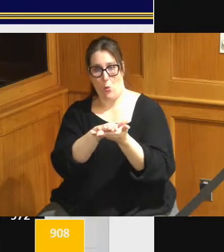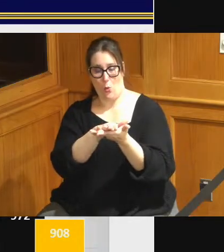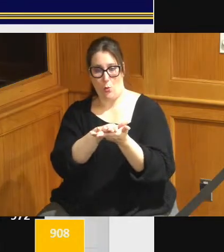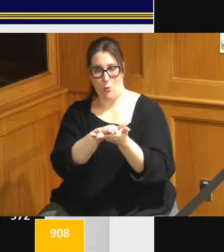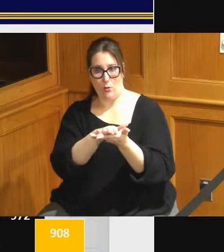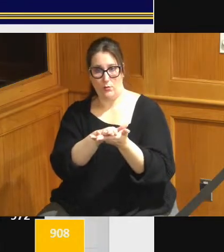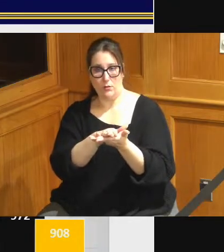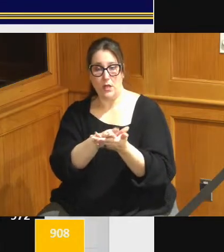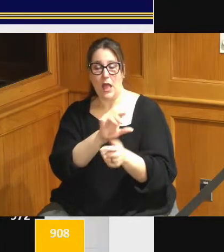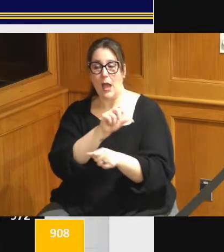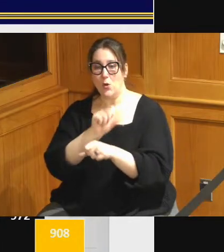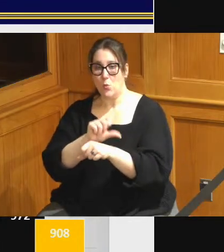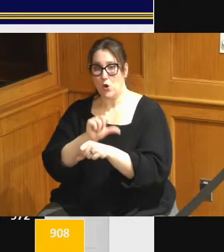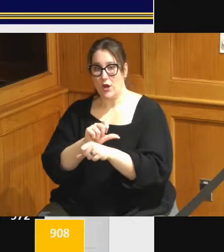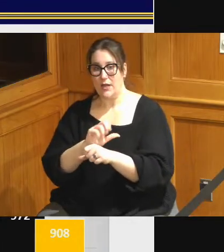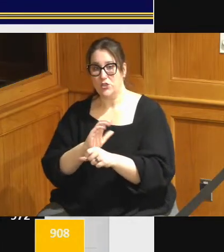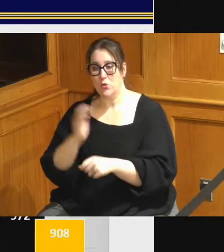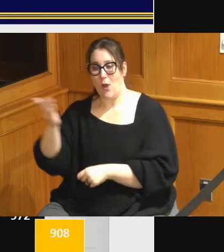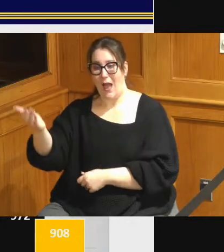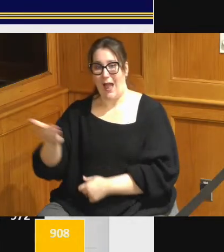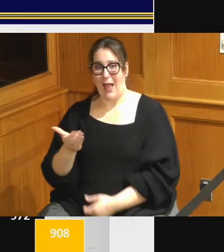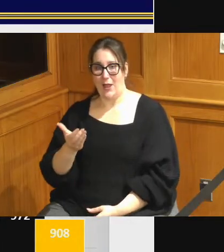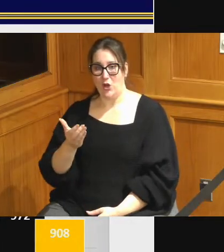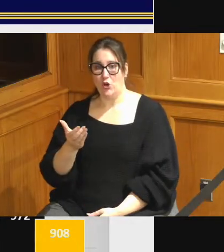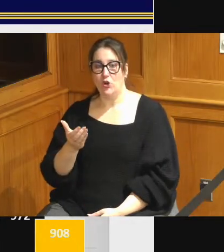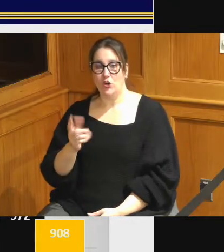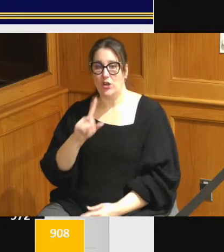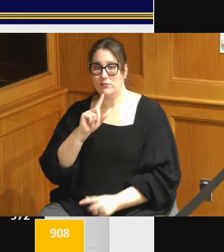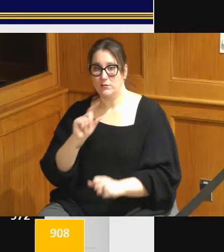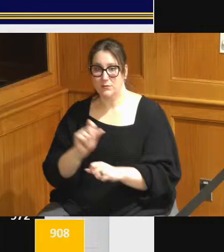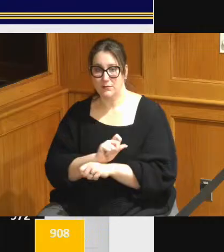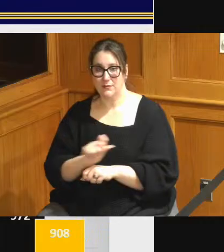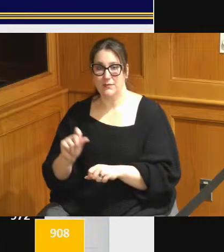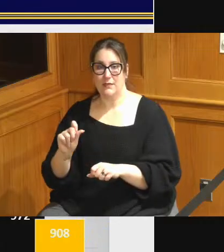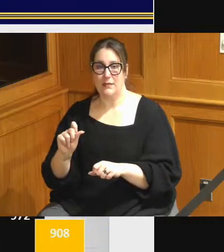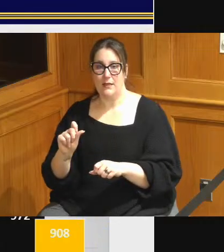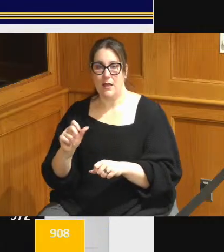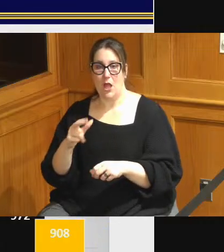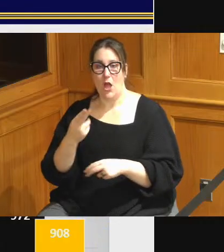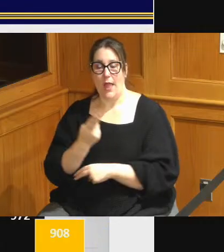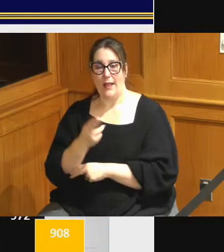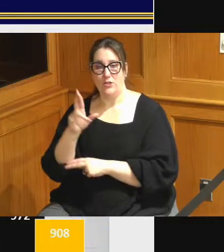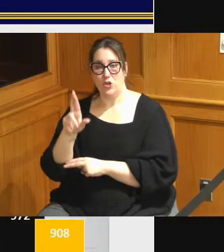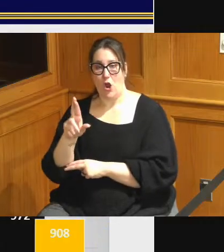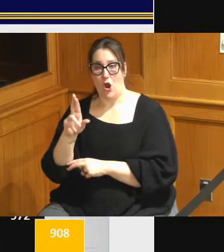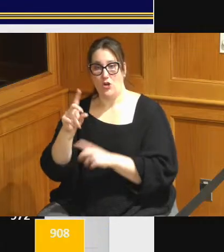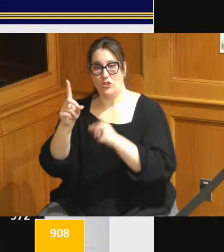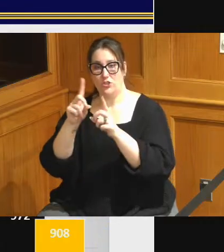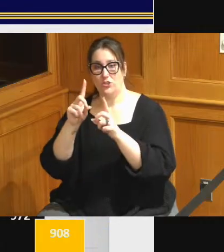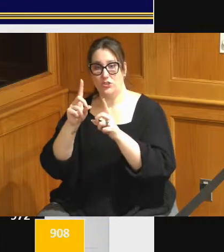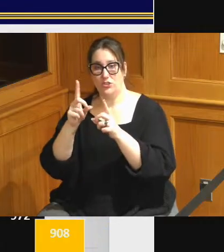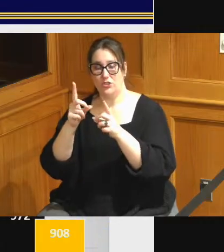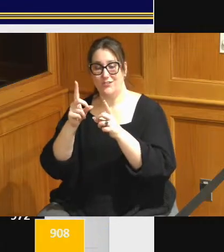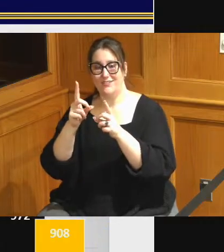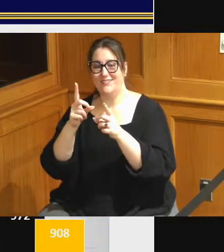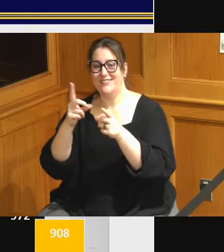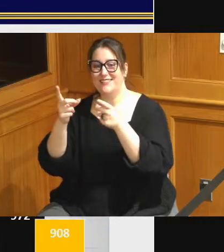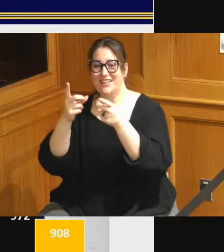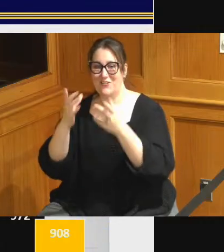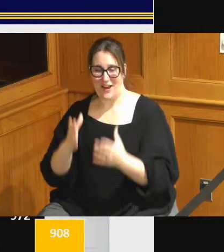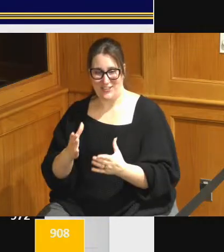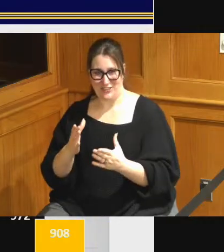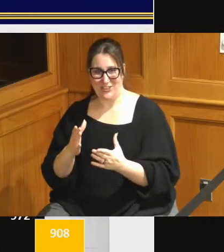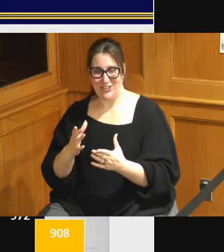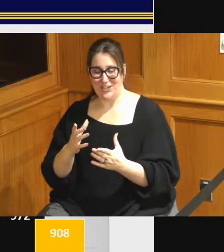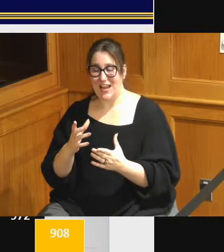working to hire a bonafide talented human resource Director which I did do. She has been phenomenal